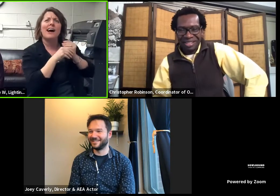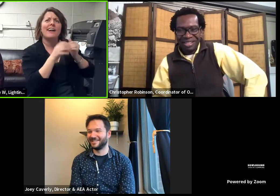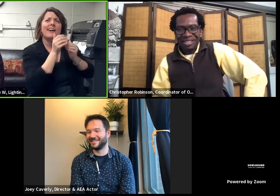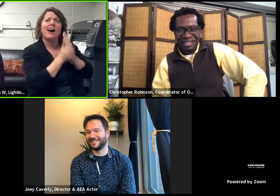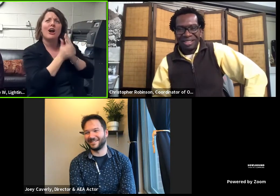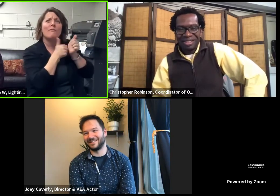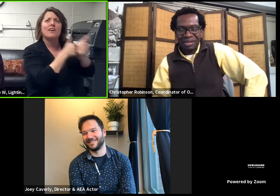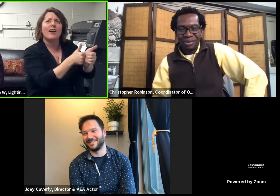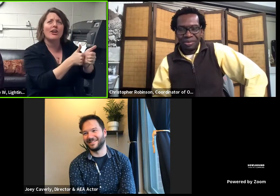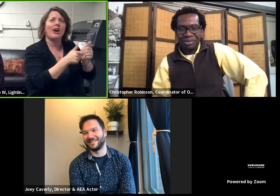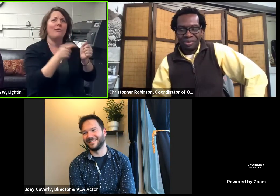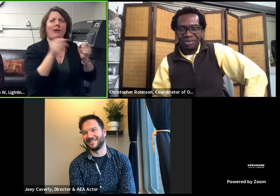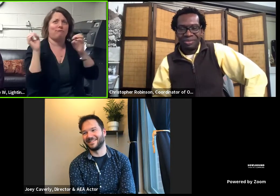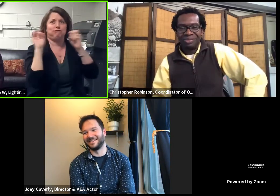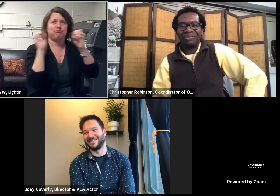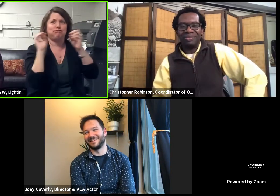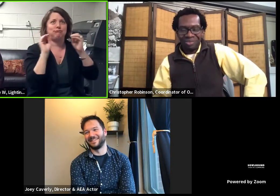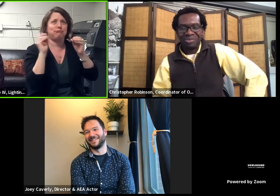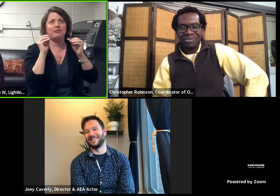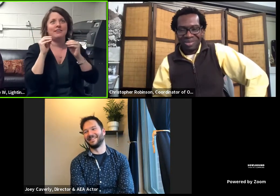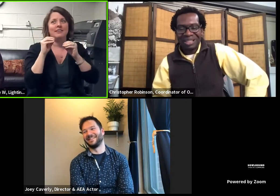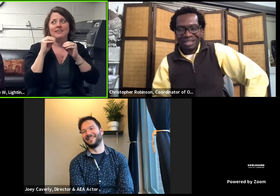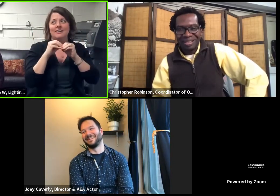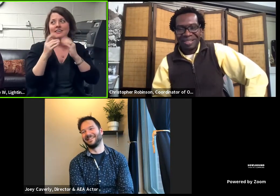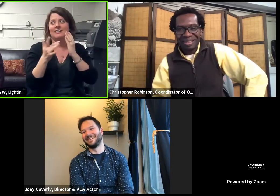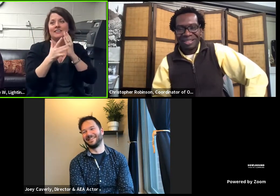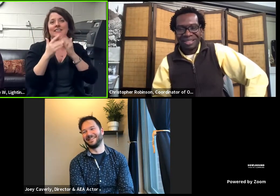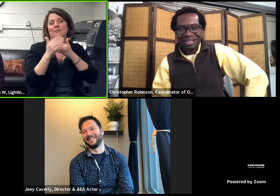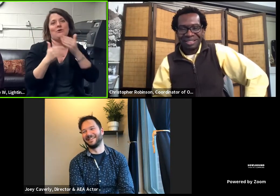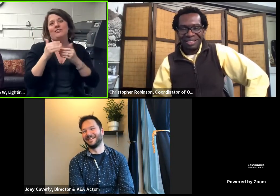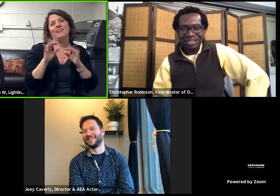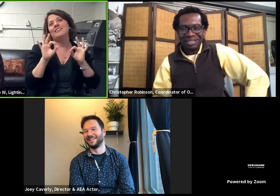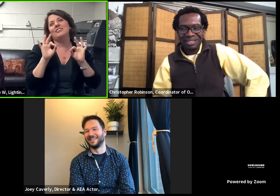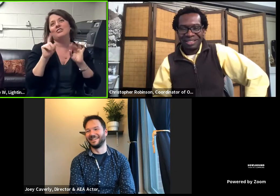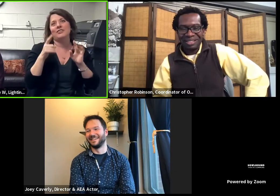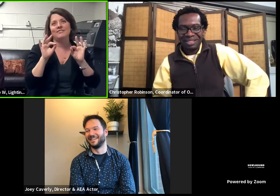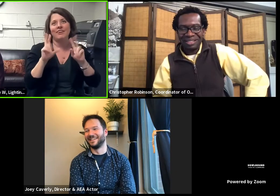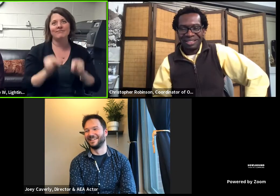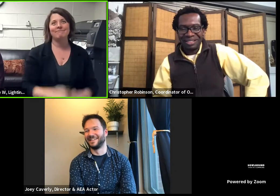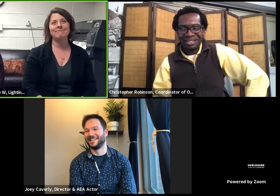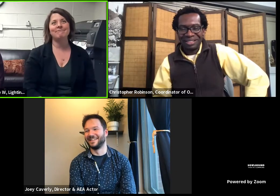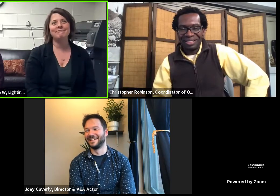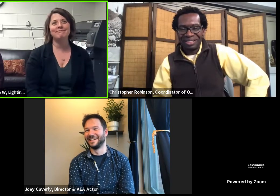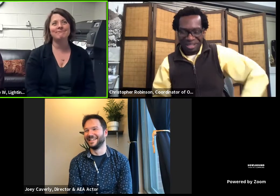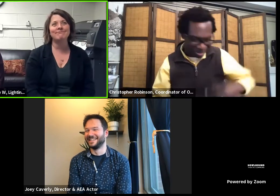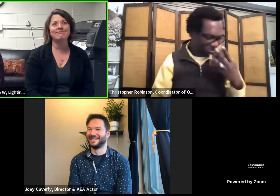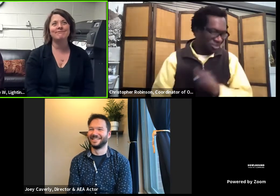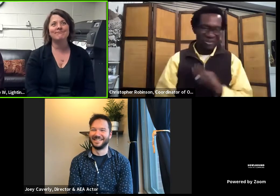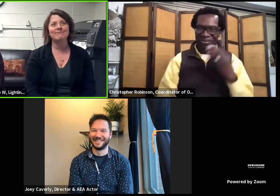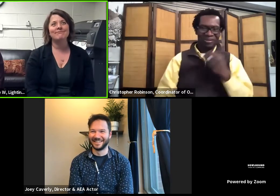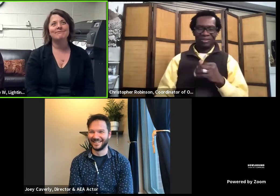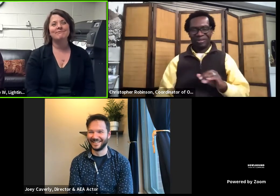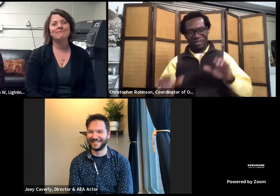The exact amount of seconds we have, and how we're gonna follow. I mean, we go into like really in-depth discussions about it in that process, so it's a lot of fun.